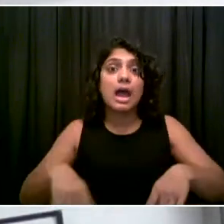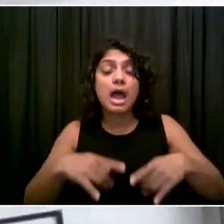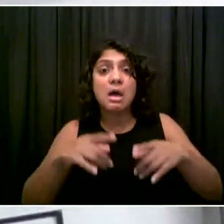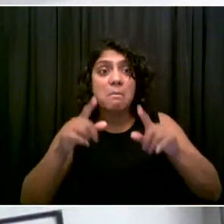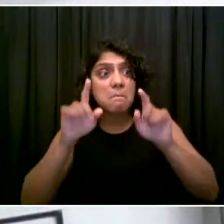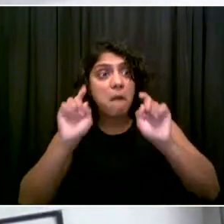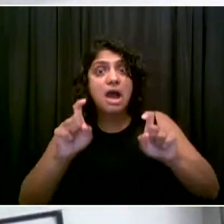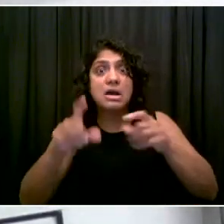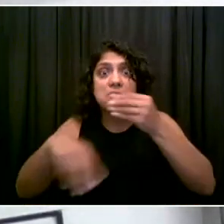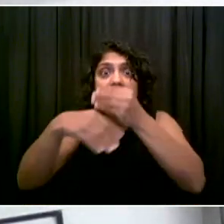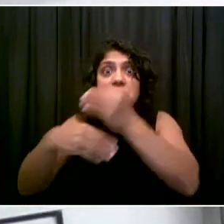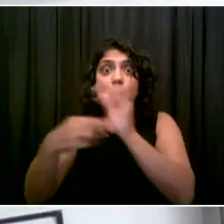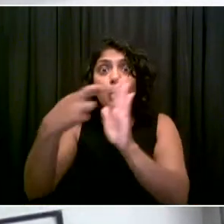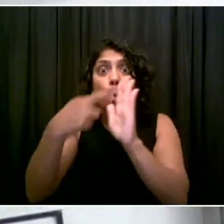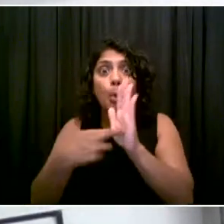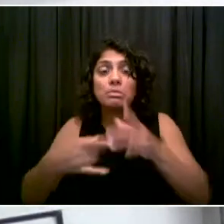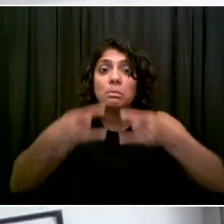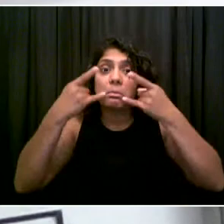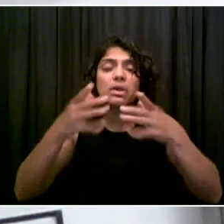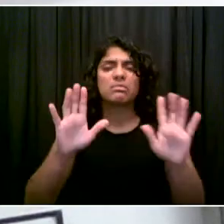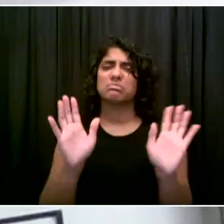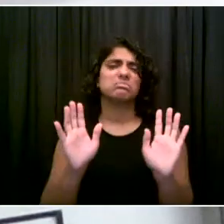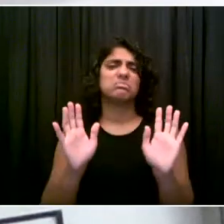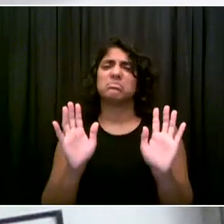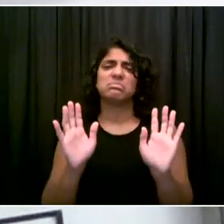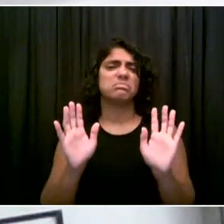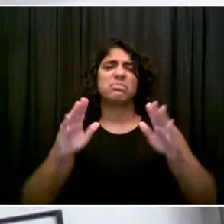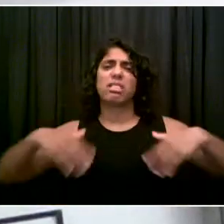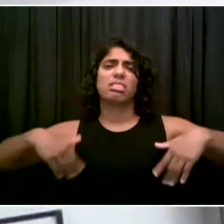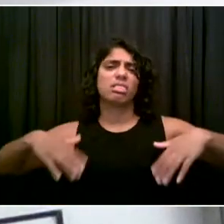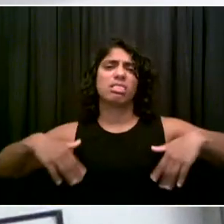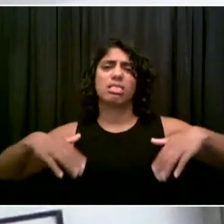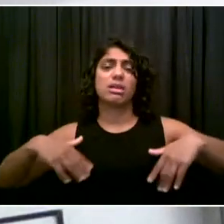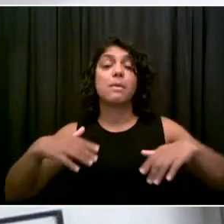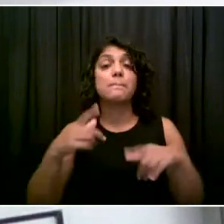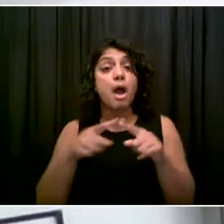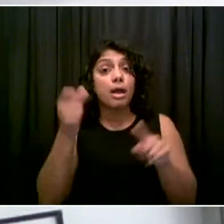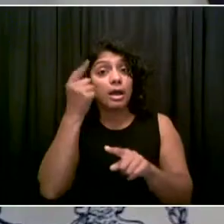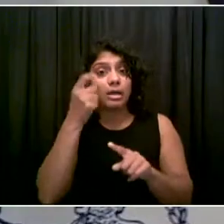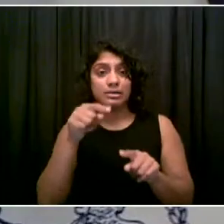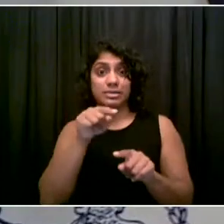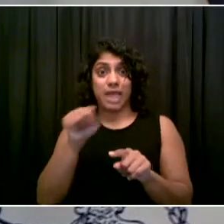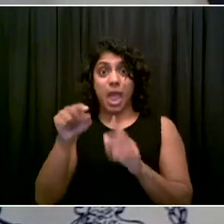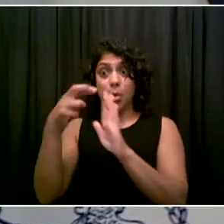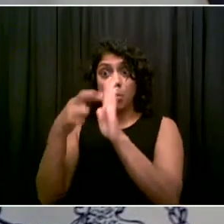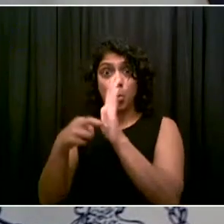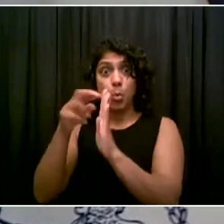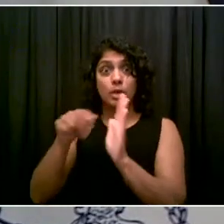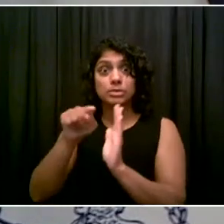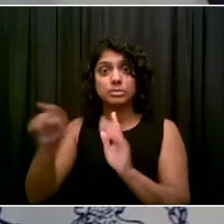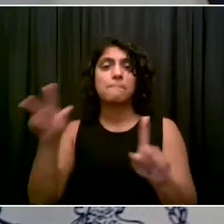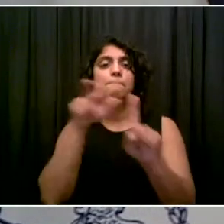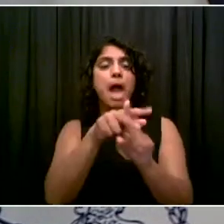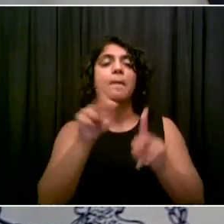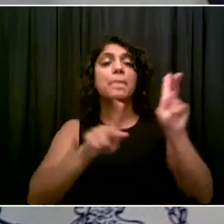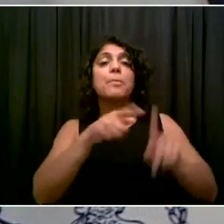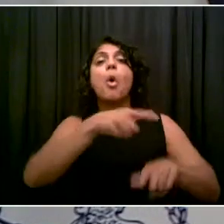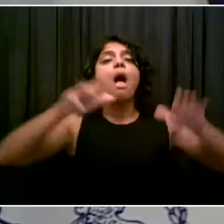RECOMMENDATIONS TO HAVE VACCINATED PEOPLE WEAR MASKS. THOE PRBLEM IS VUNACCINATED